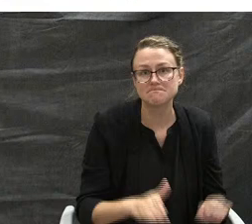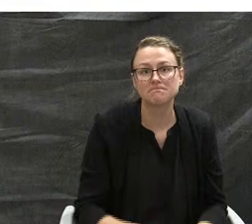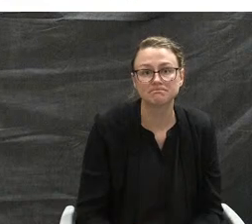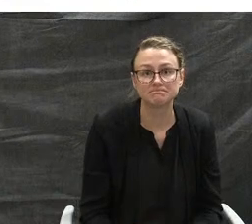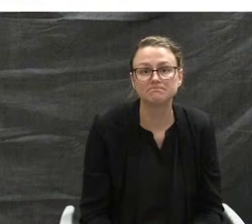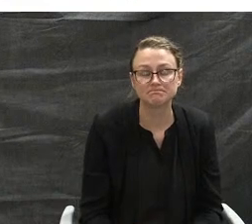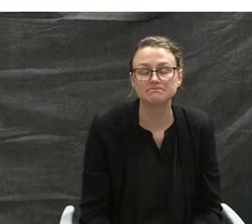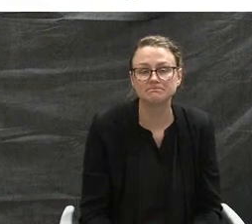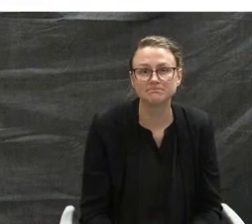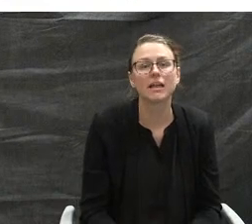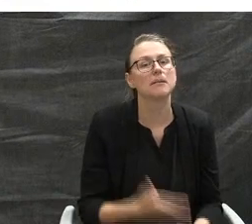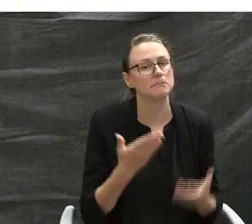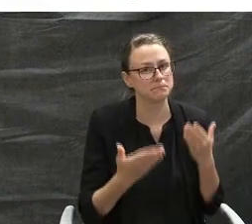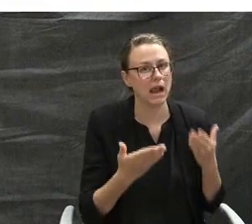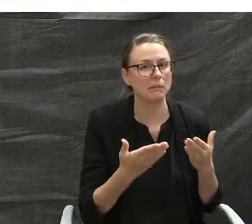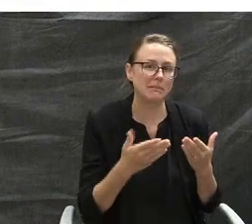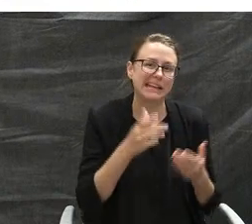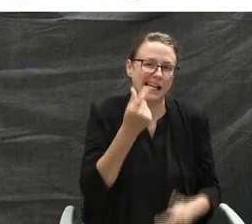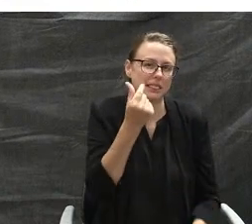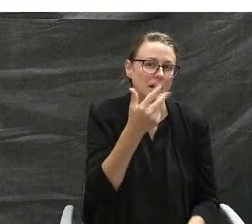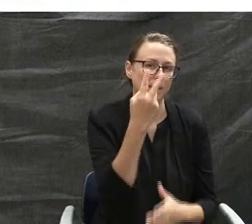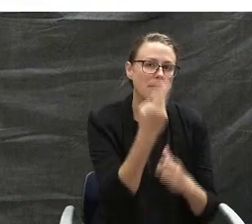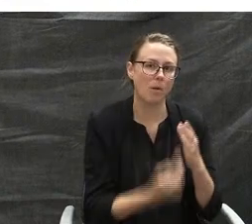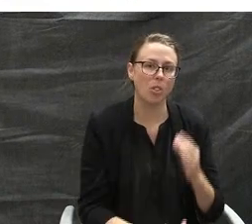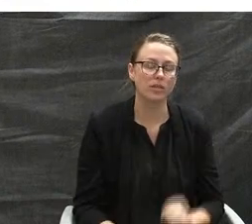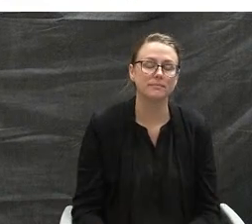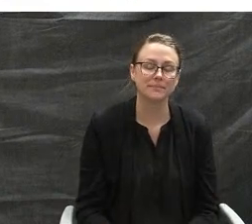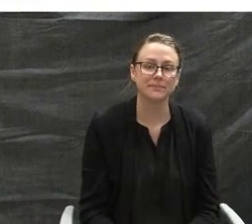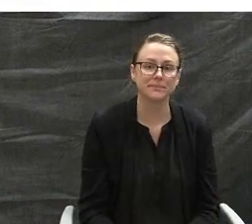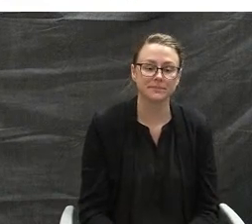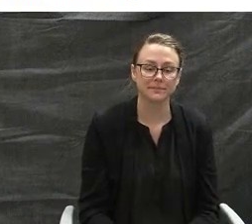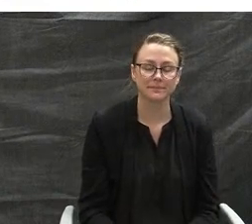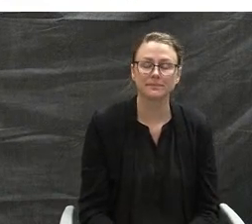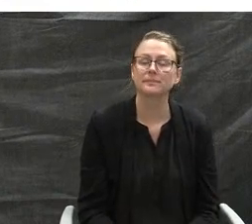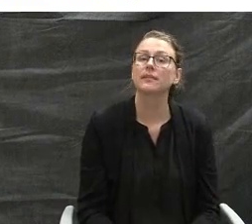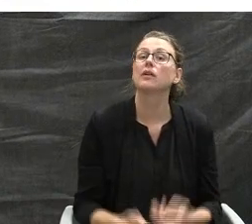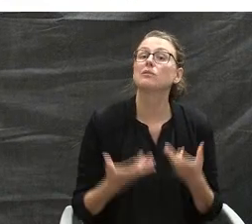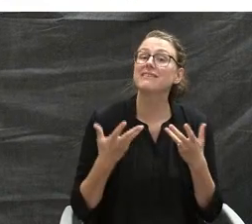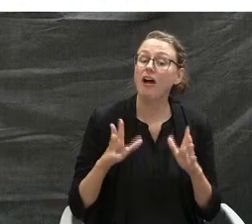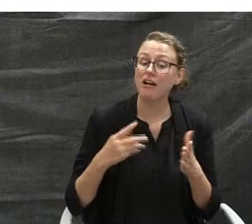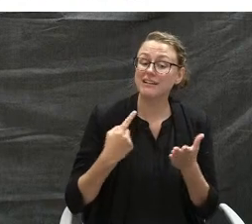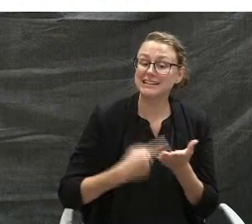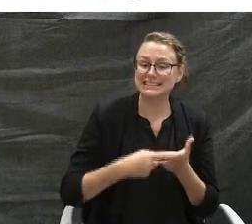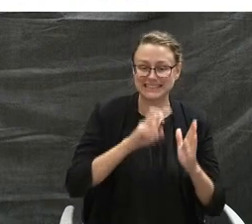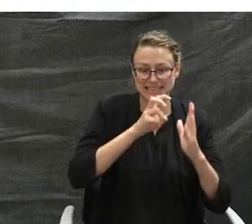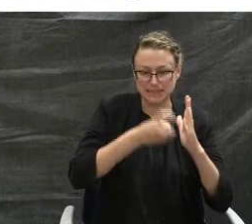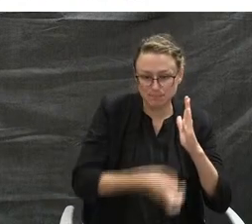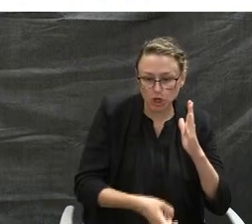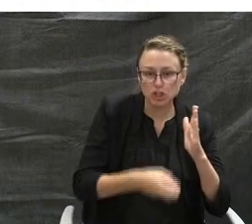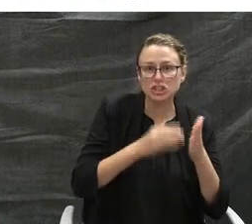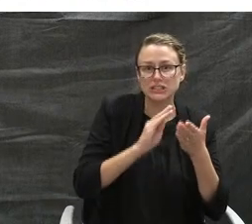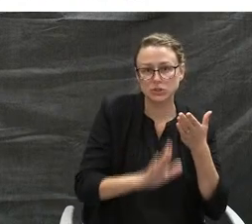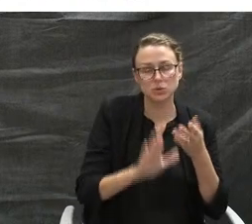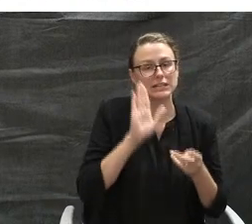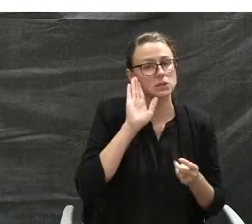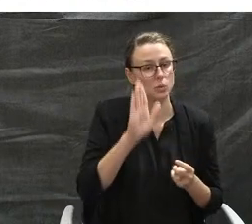proper social distancing, some of each. Probably we pointed out that emerging students will maintain their regular schedule